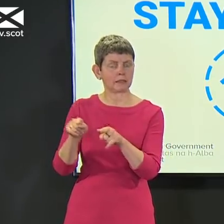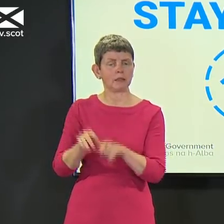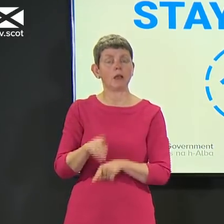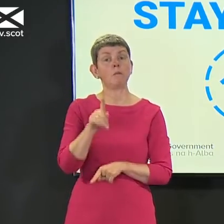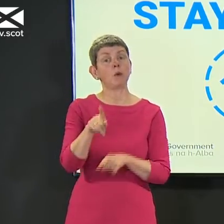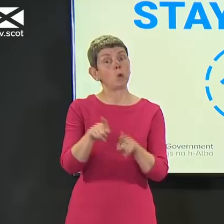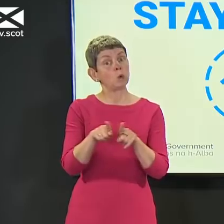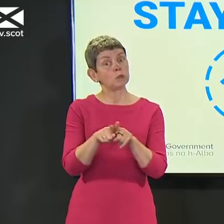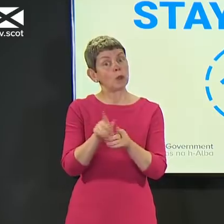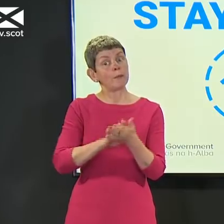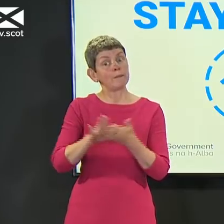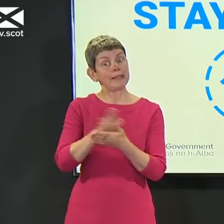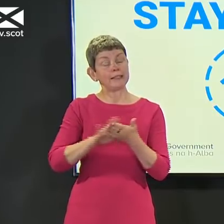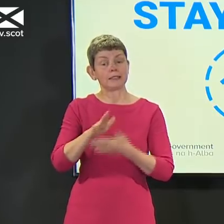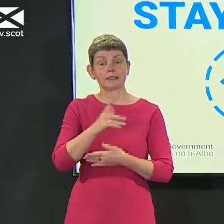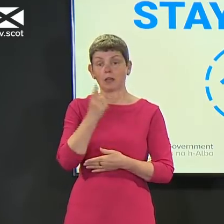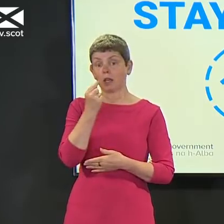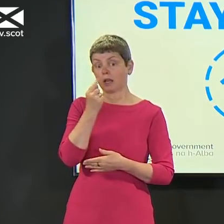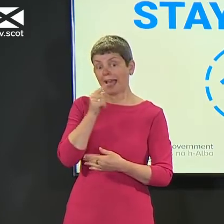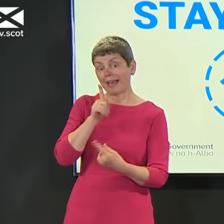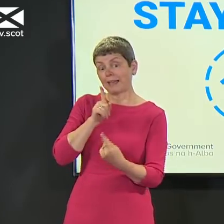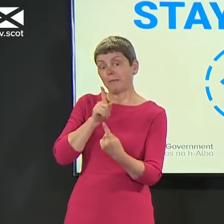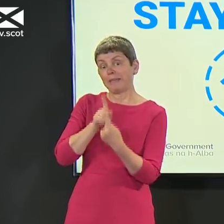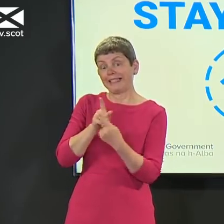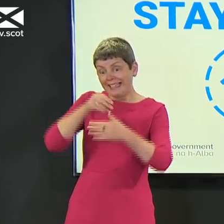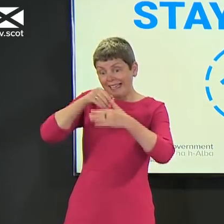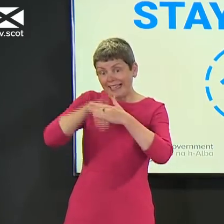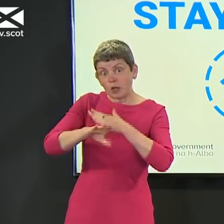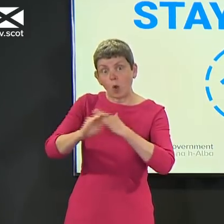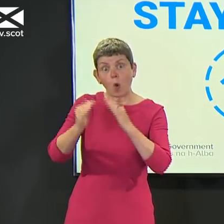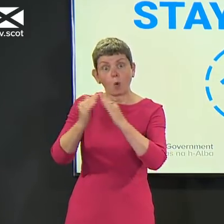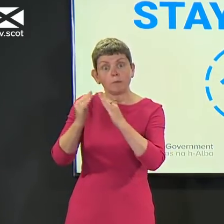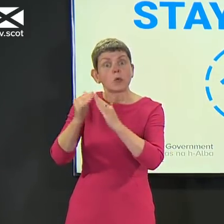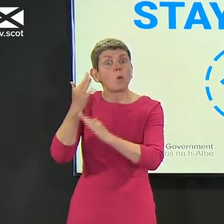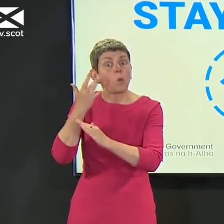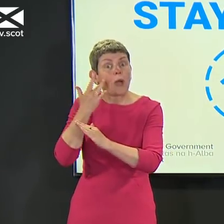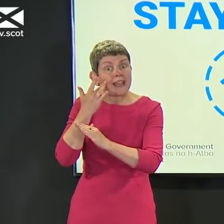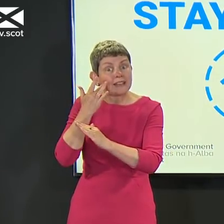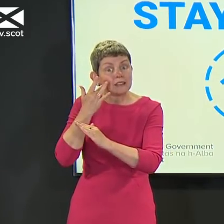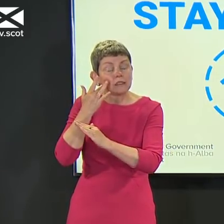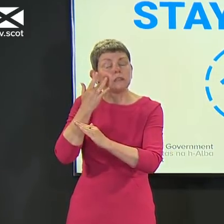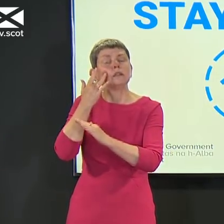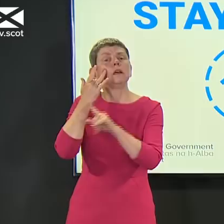be able to meet up in each other's homes indoors in each other's homes albeit in small groups from